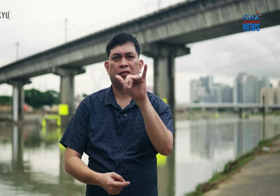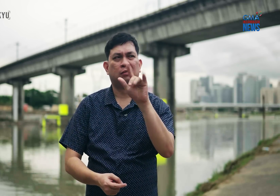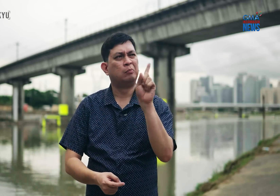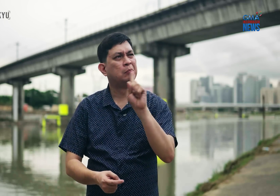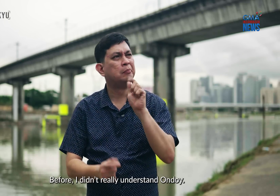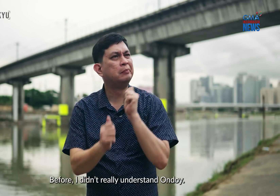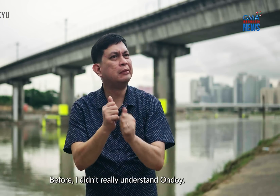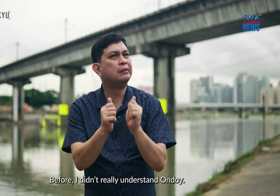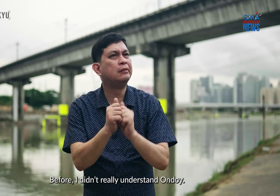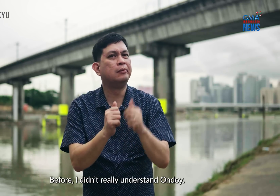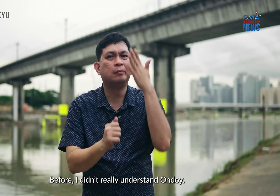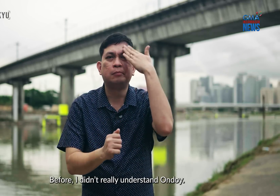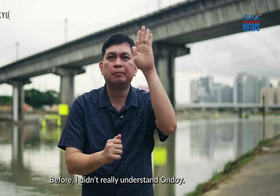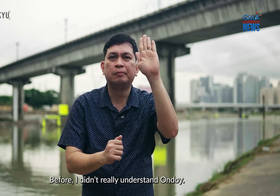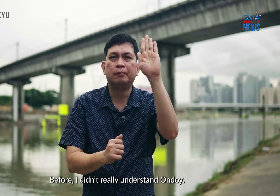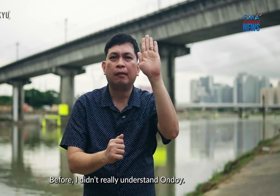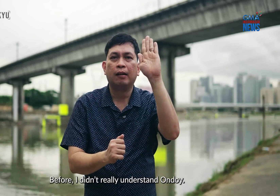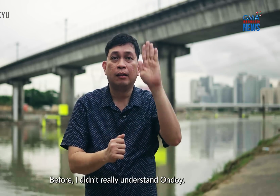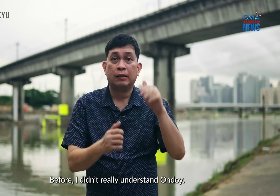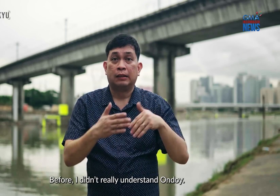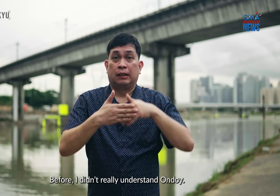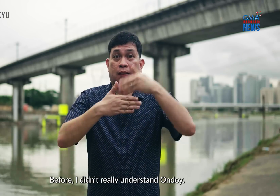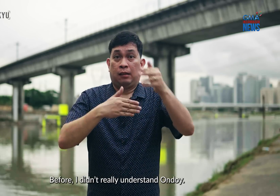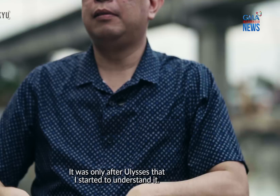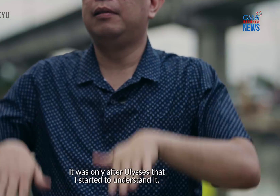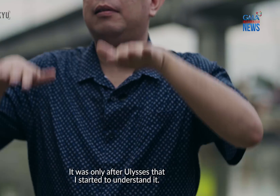prepare a flashlight and bring food.